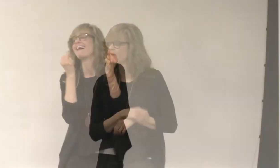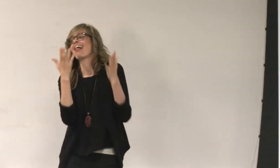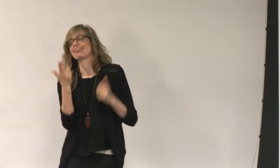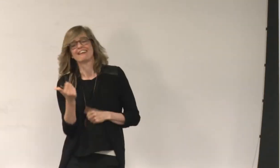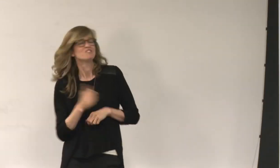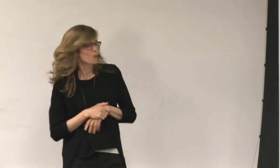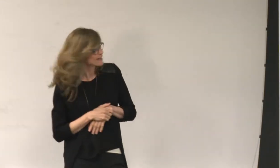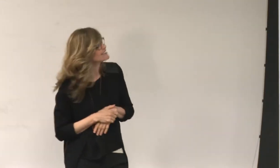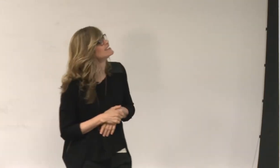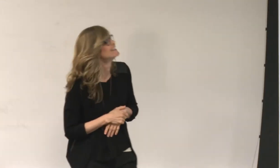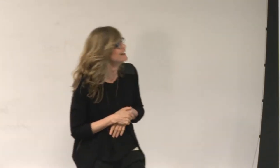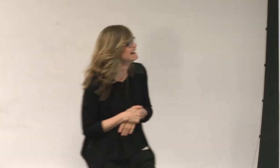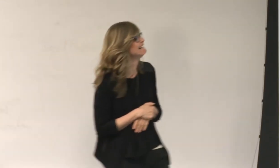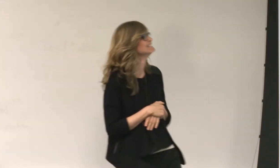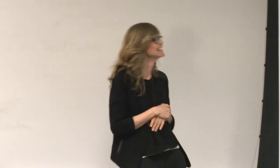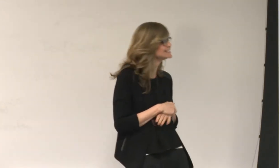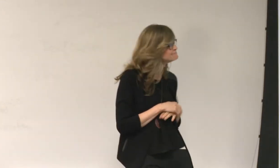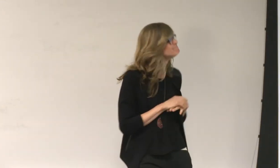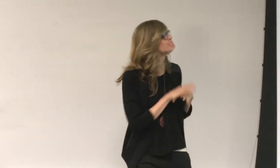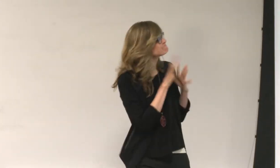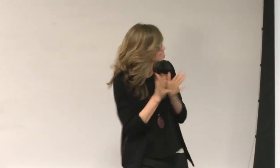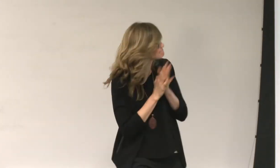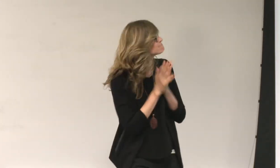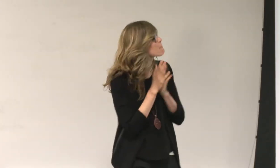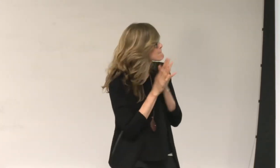A LOT OF JOKES. WE'LL JUST SAY WE HAD A LOT OF JOKES IN THAT JOB.